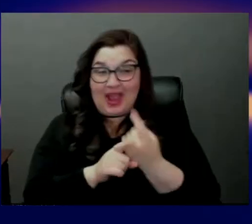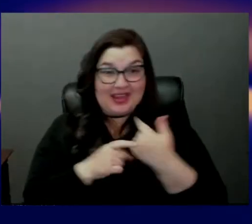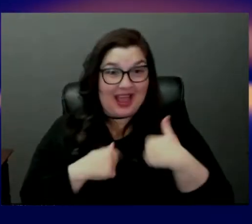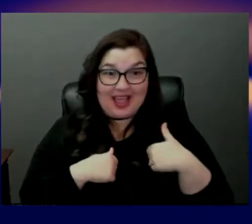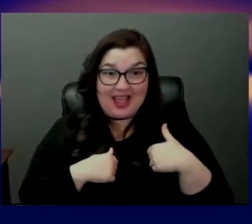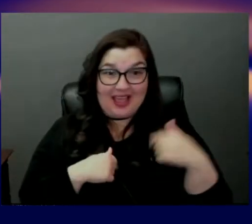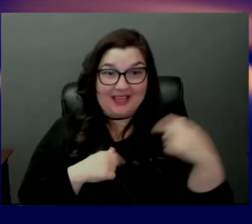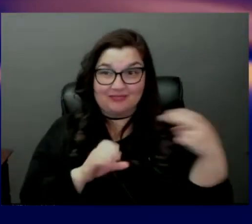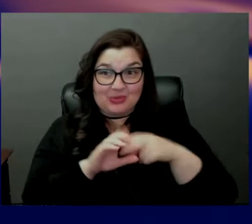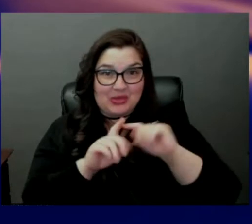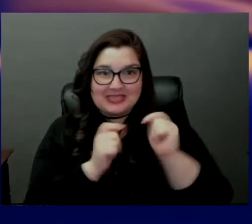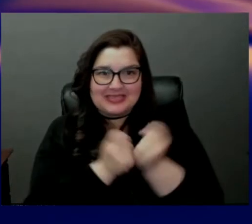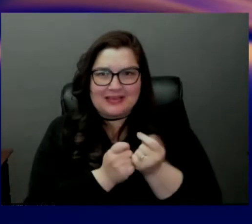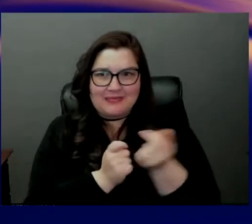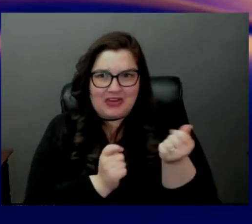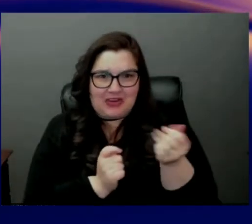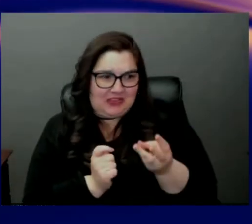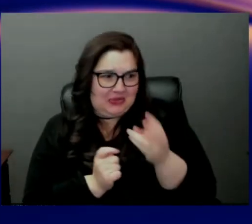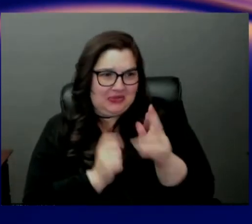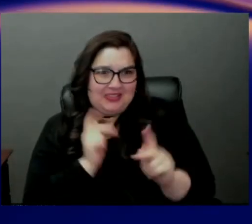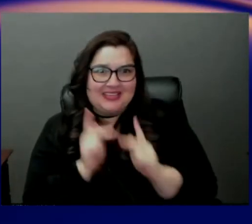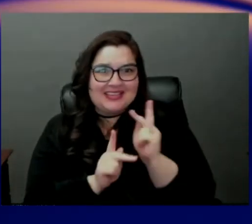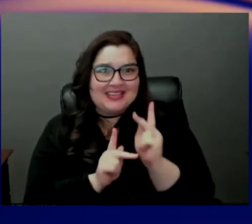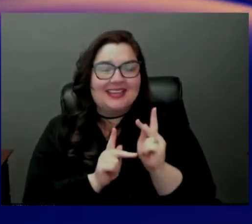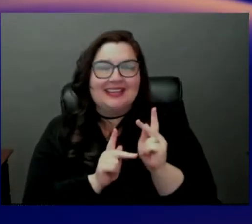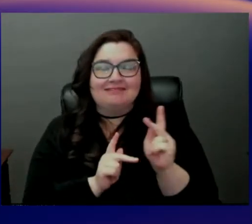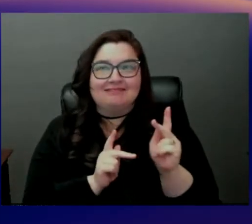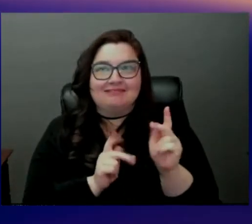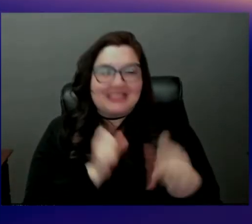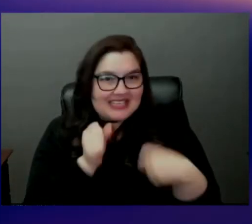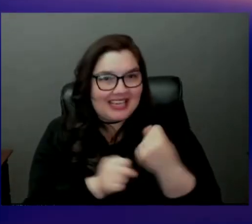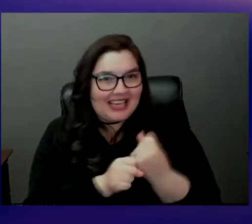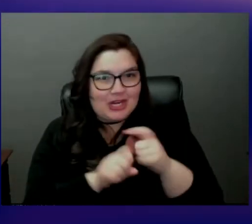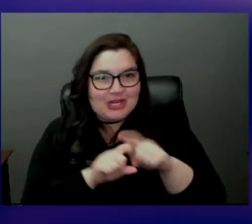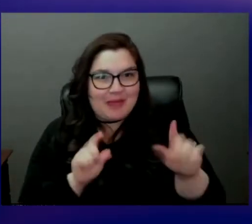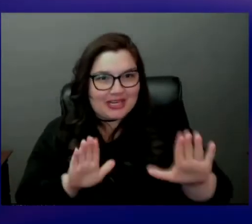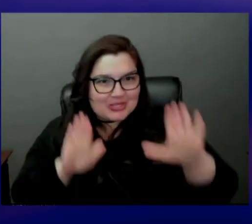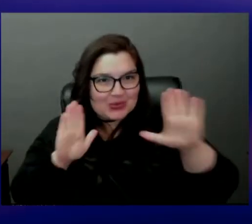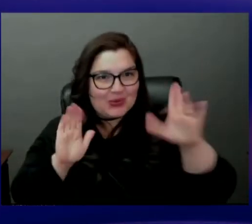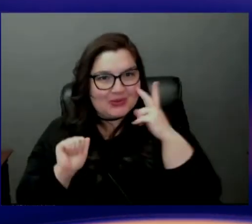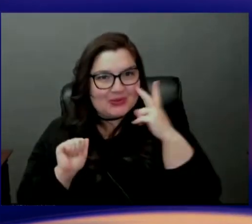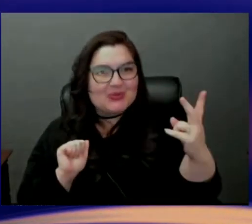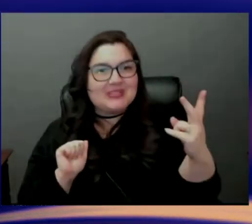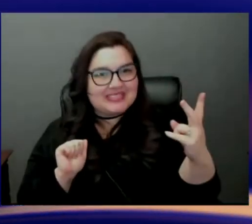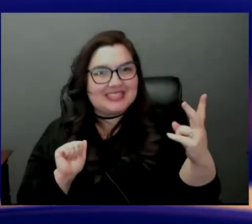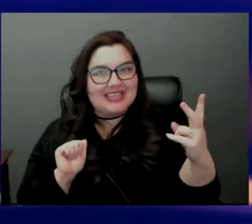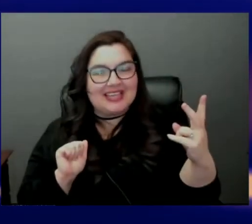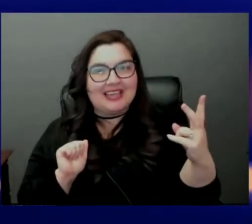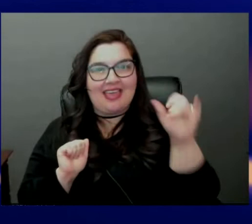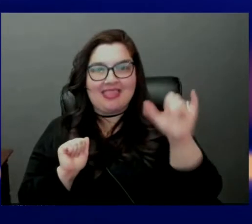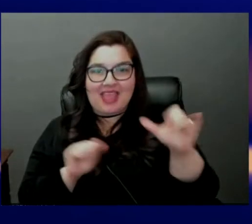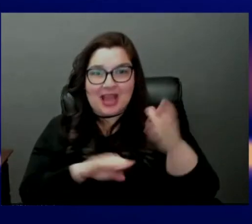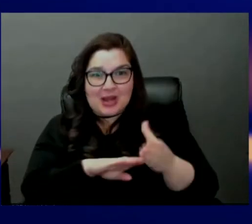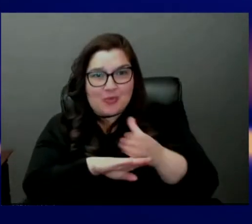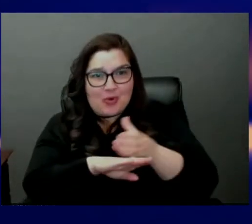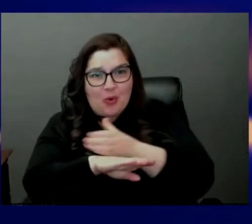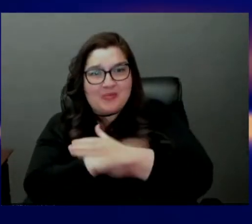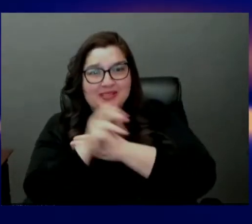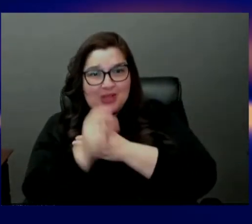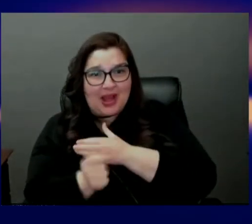but yeah, it's great to see that these improvements really are happening very quickly. We've been busy, everyone's been busy.